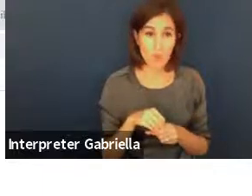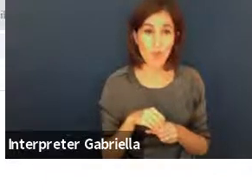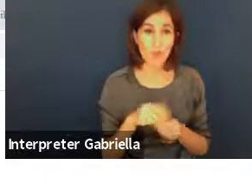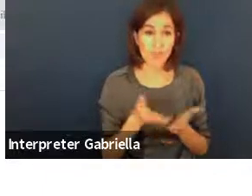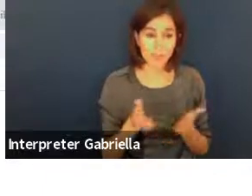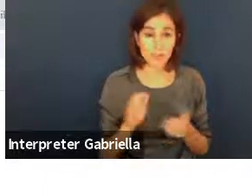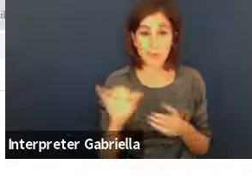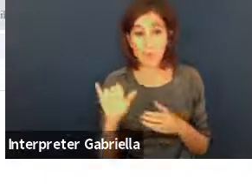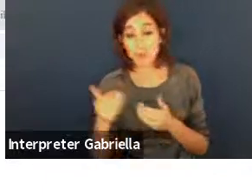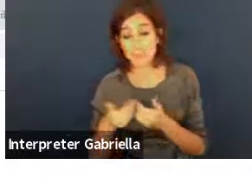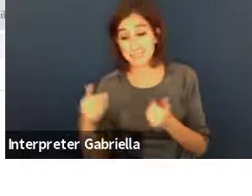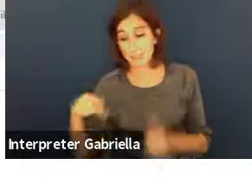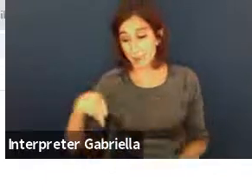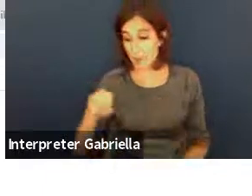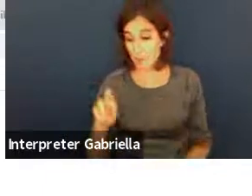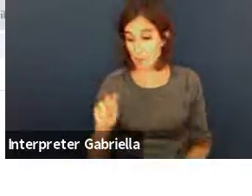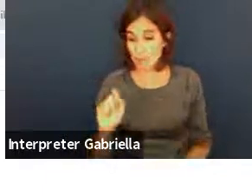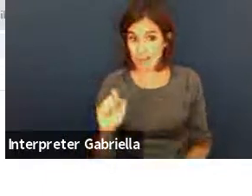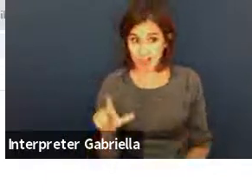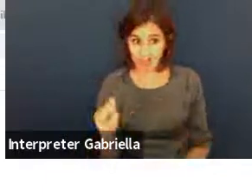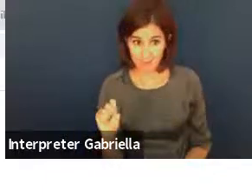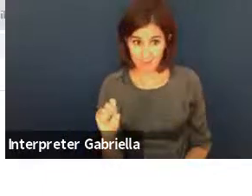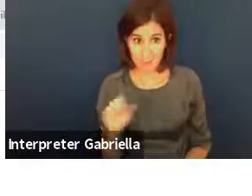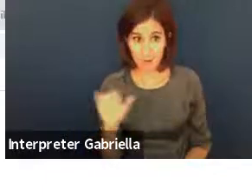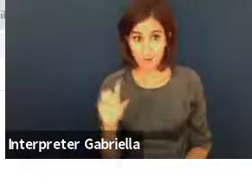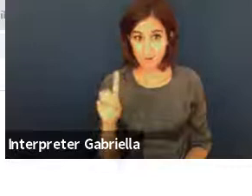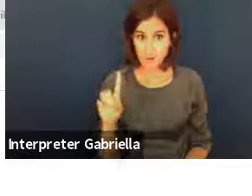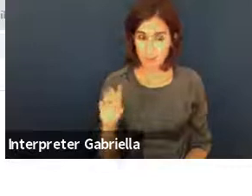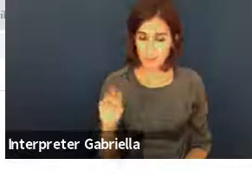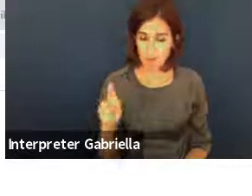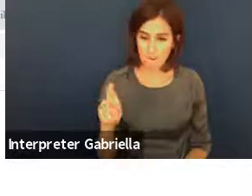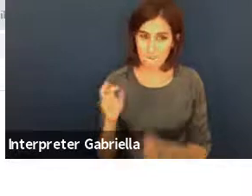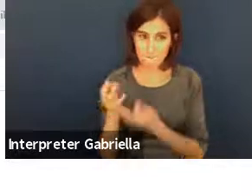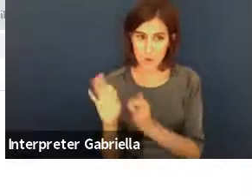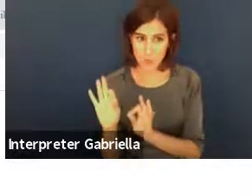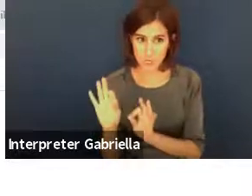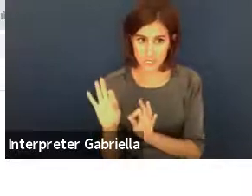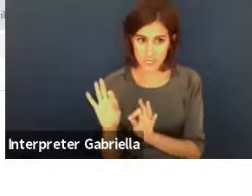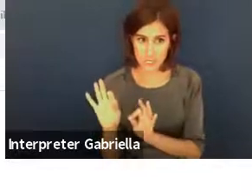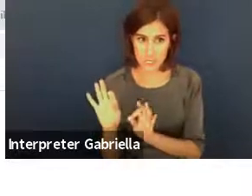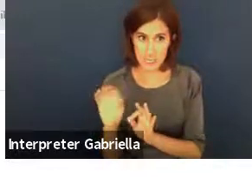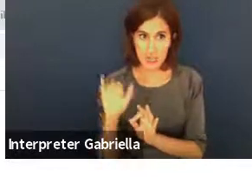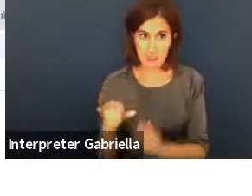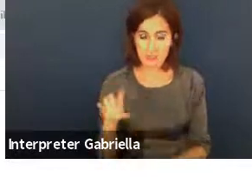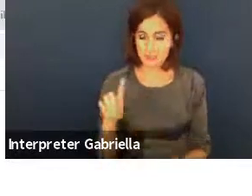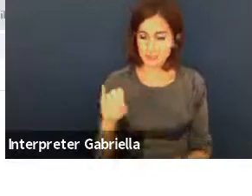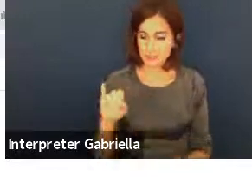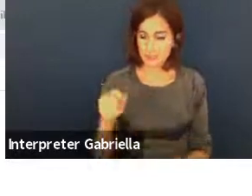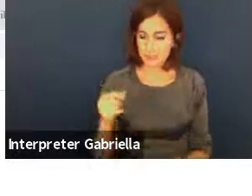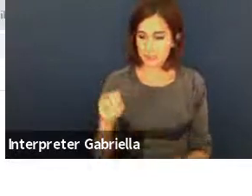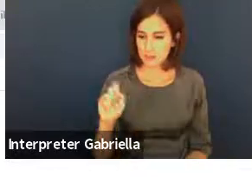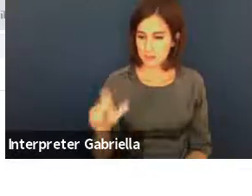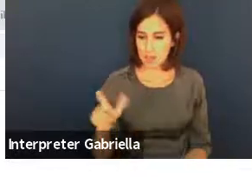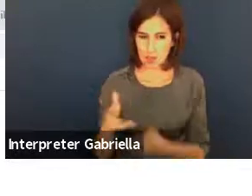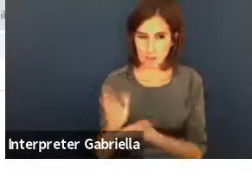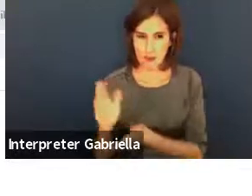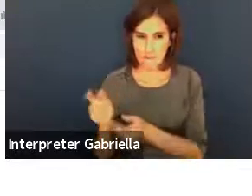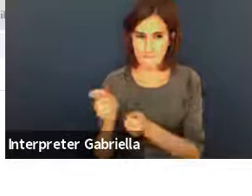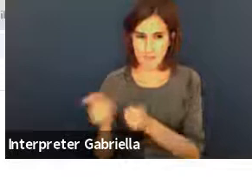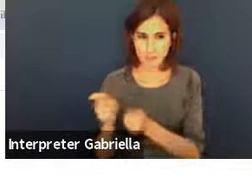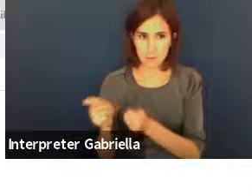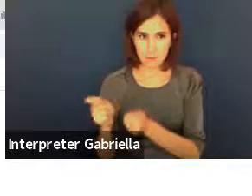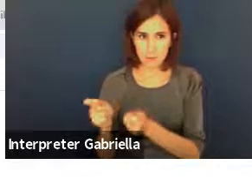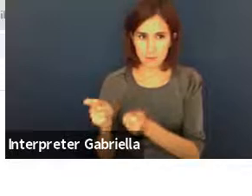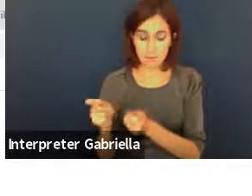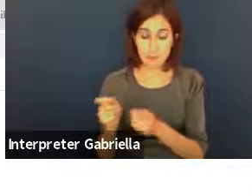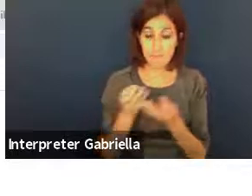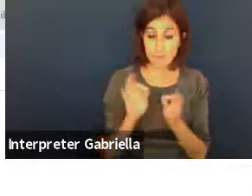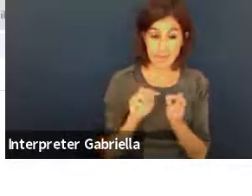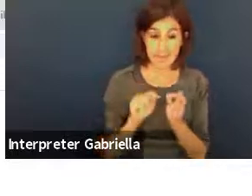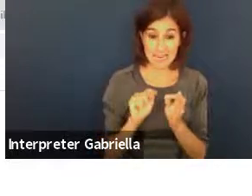Linda Kobashigawa: Portals and and also DRM free so DRM free is digital rights management free, which means there's no restriction on